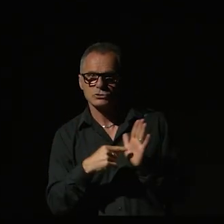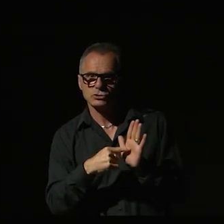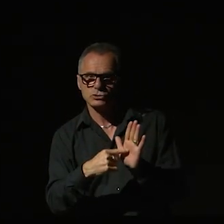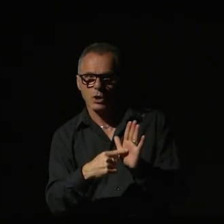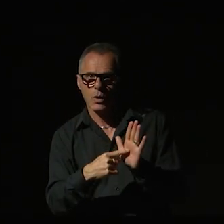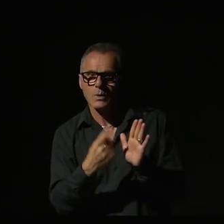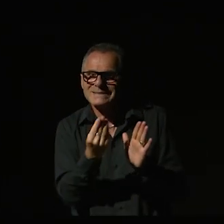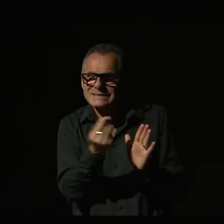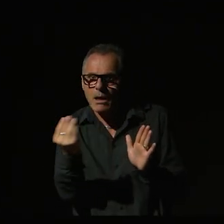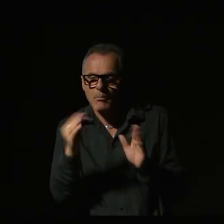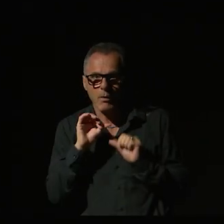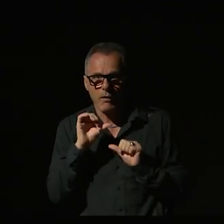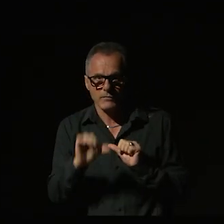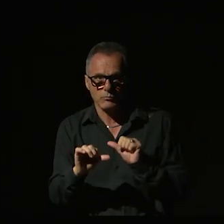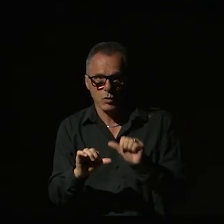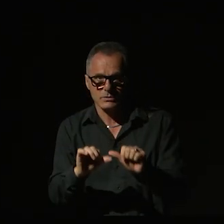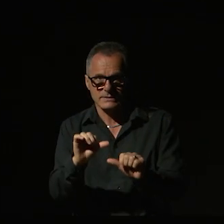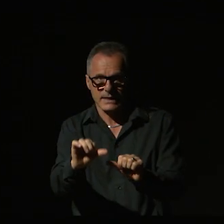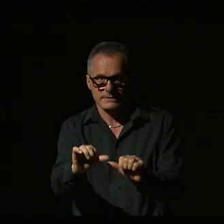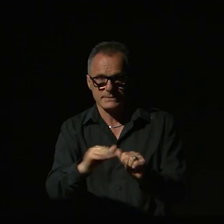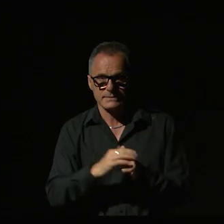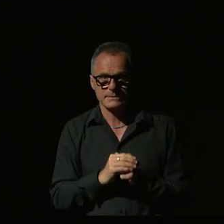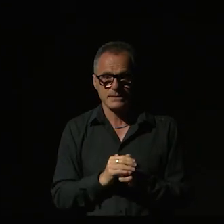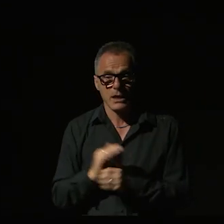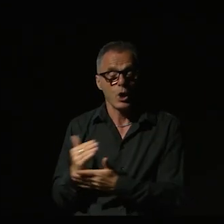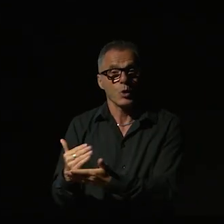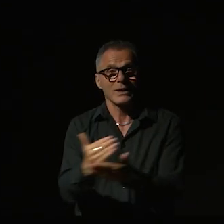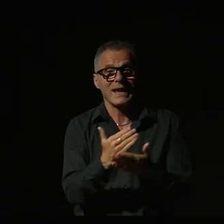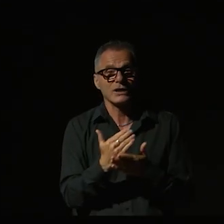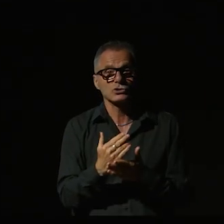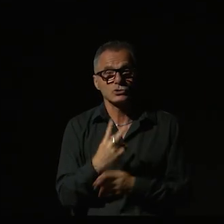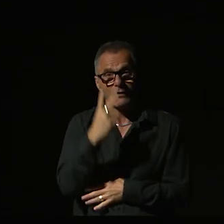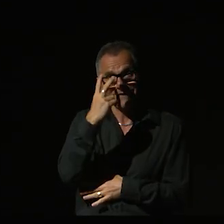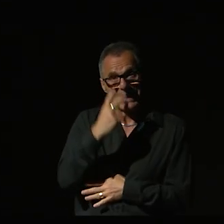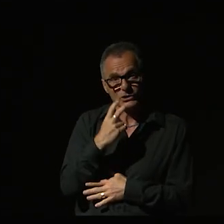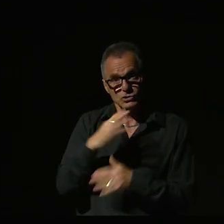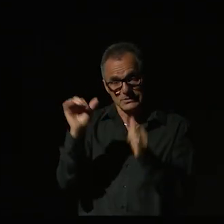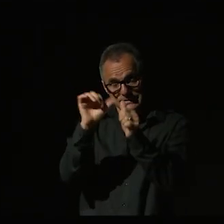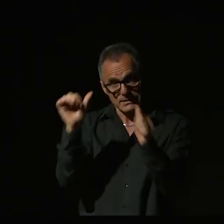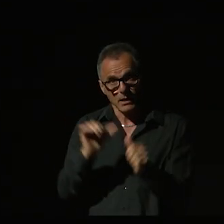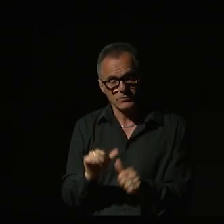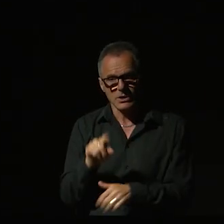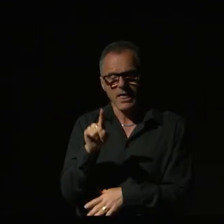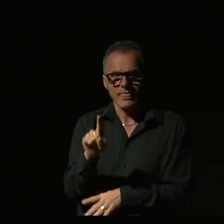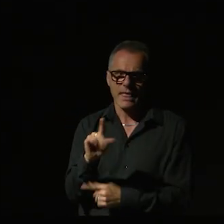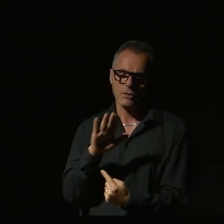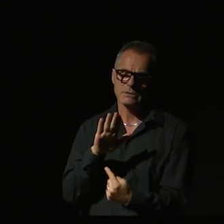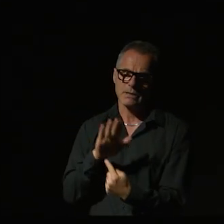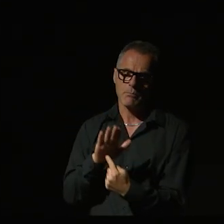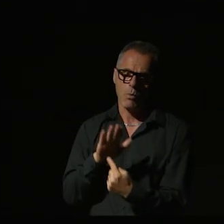The Farnese collection of ancient sculpture was among the most prestigious and Renaissance Rome.